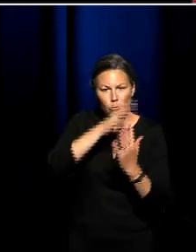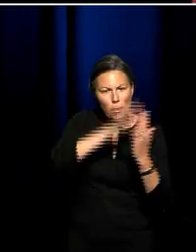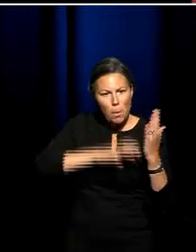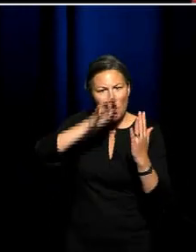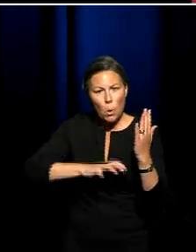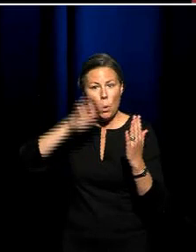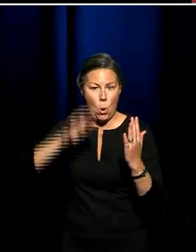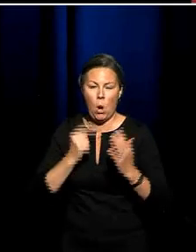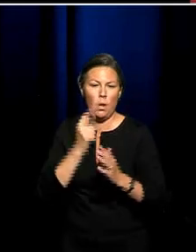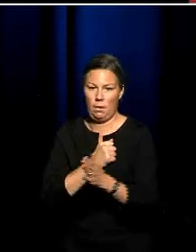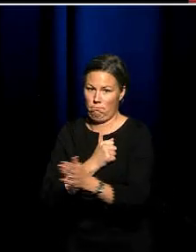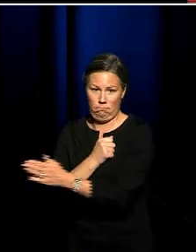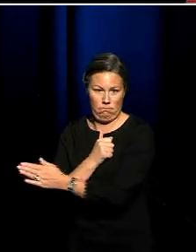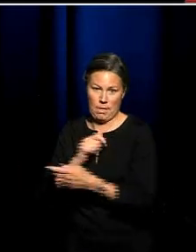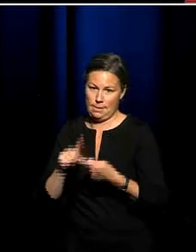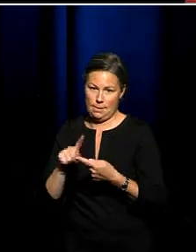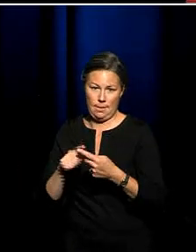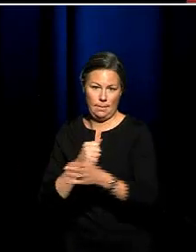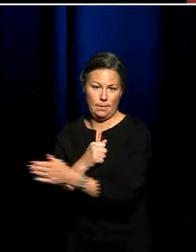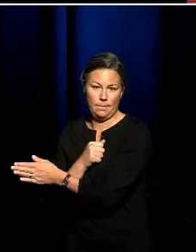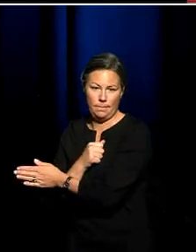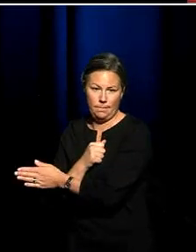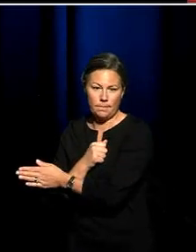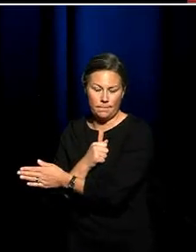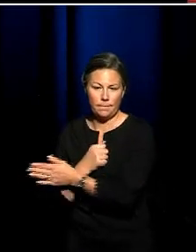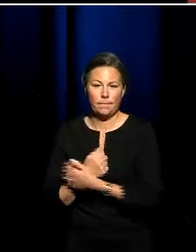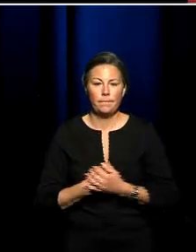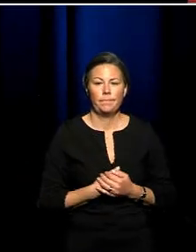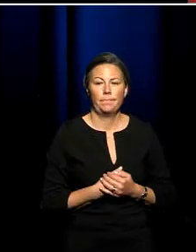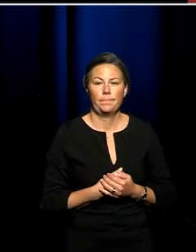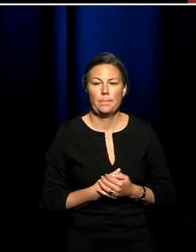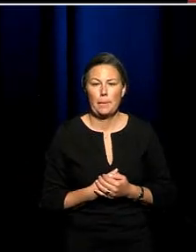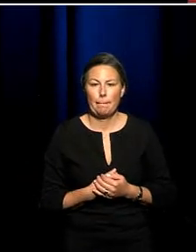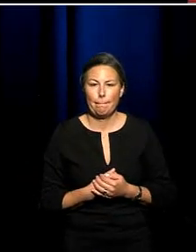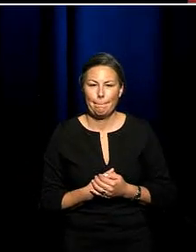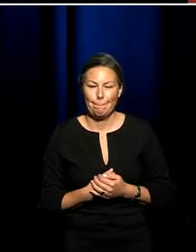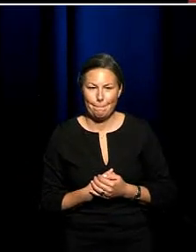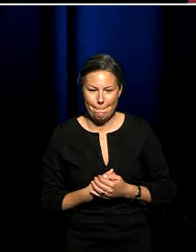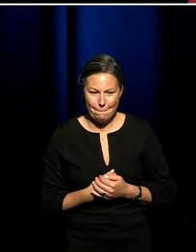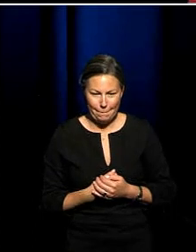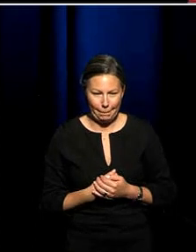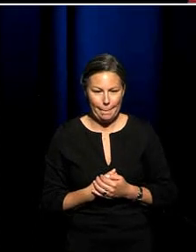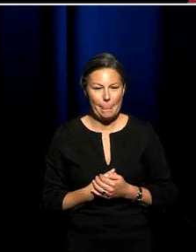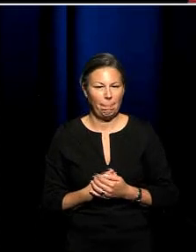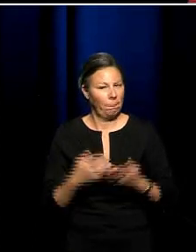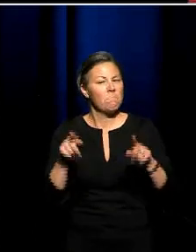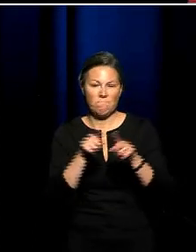conflict of interest or reasonable apprehension of boas. Next a Commissioner who does not participate in a public hearing will not participate in the